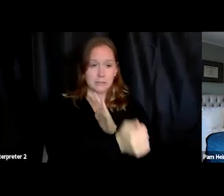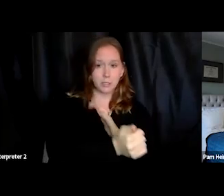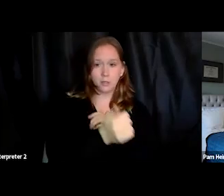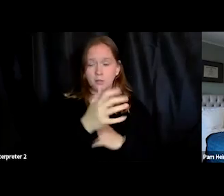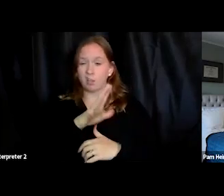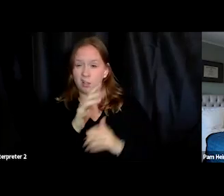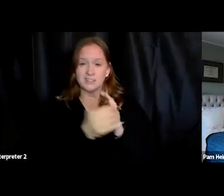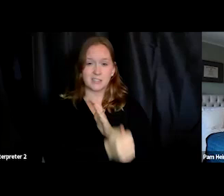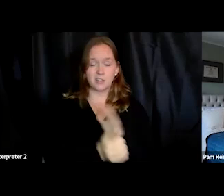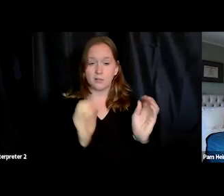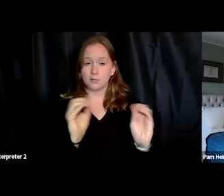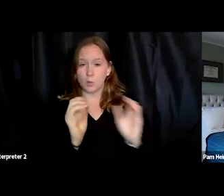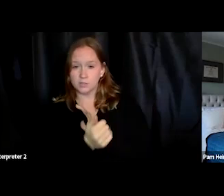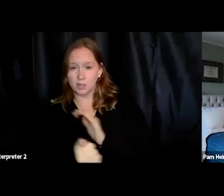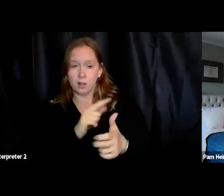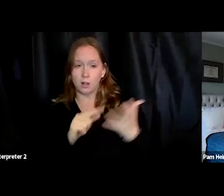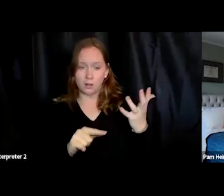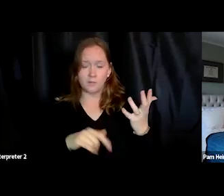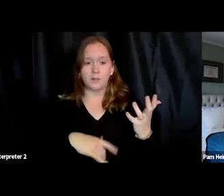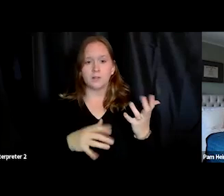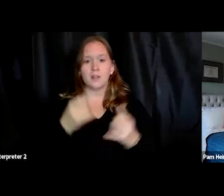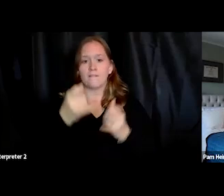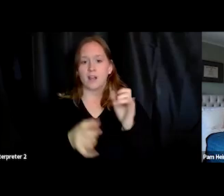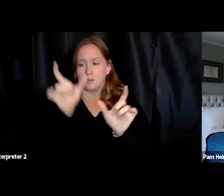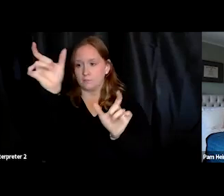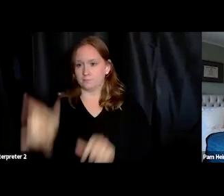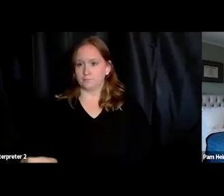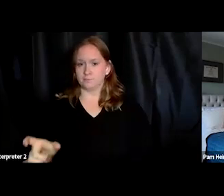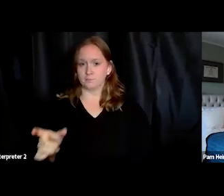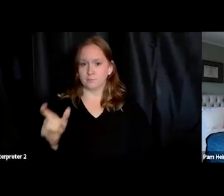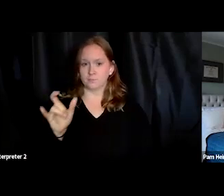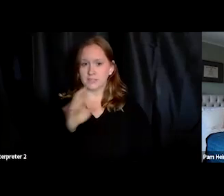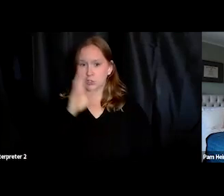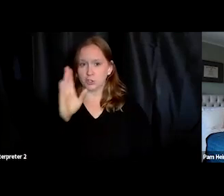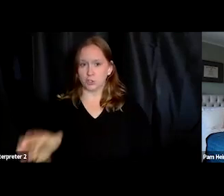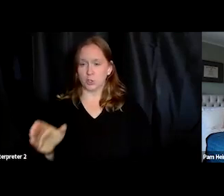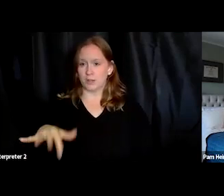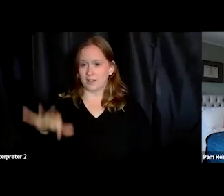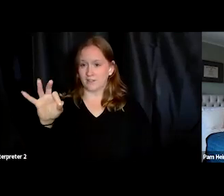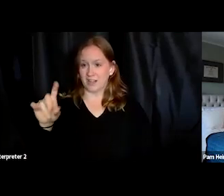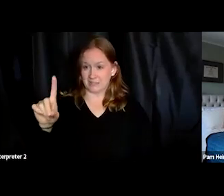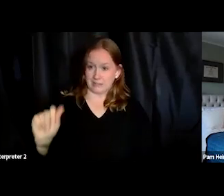And then the final column would be, does it direct a finding of disabled or not disabled?